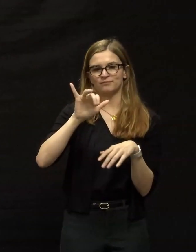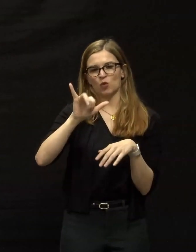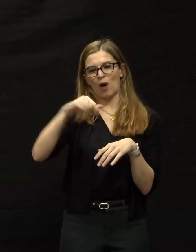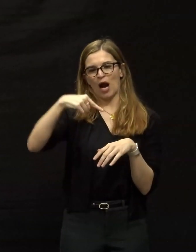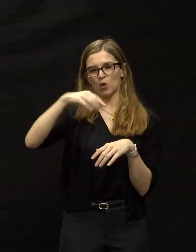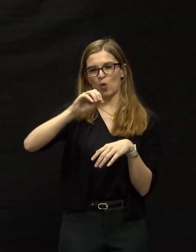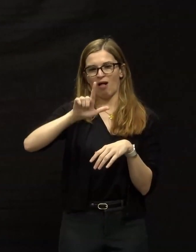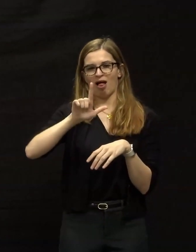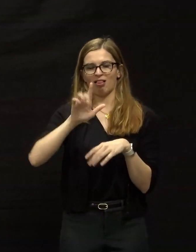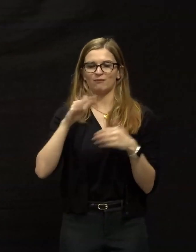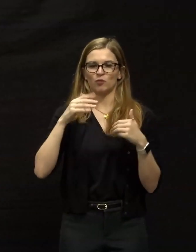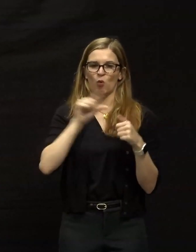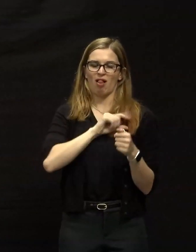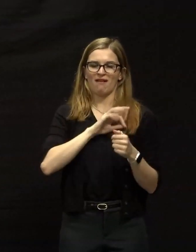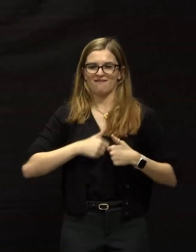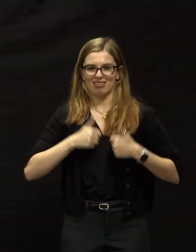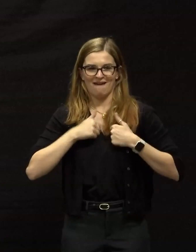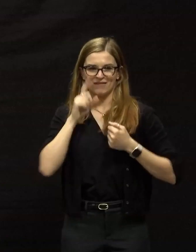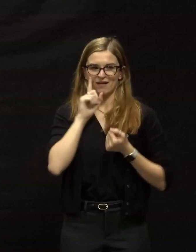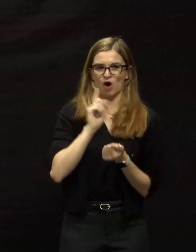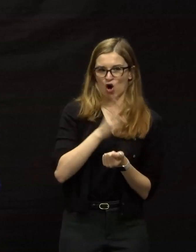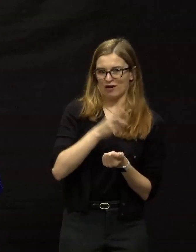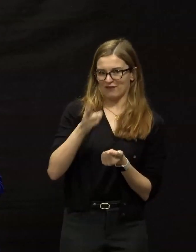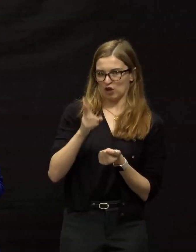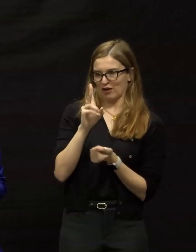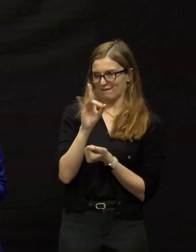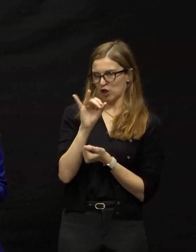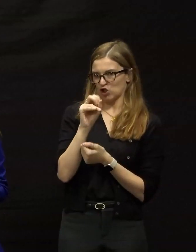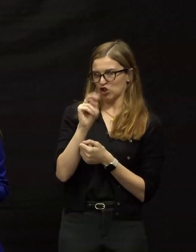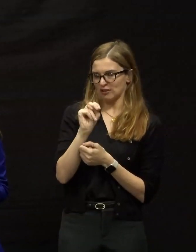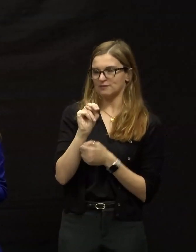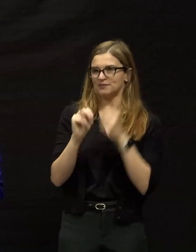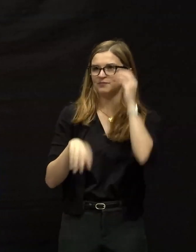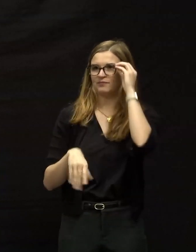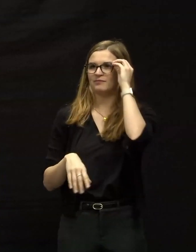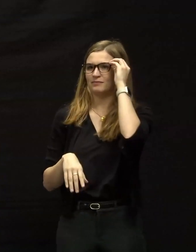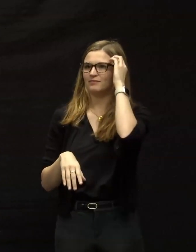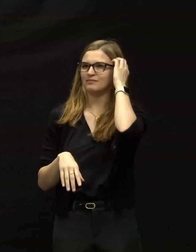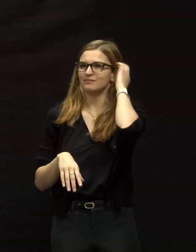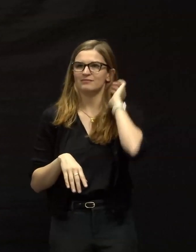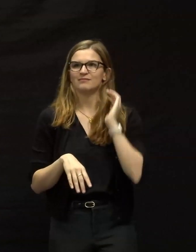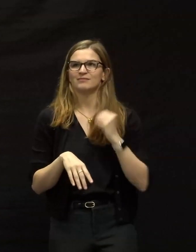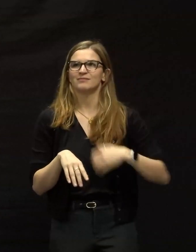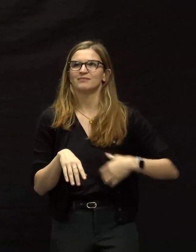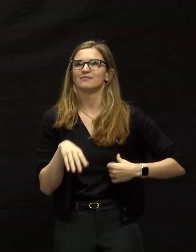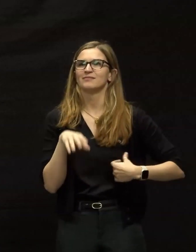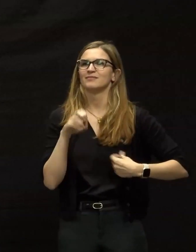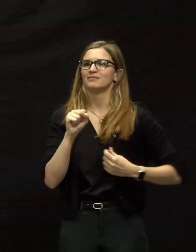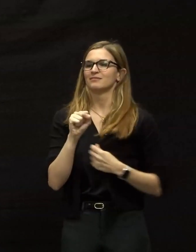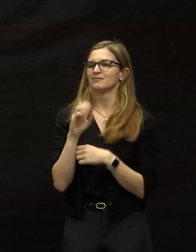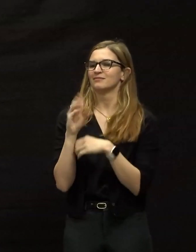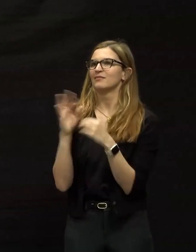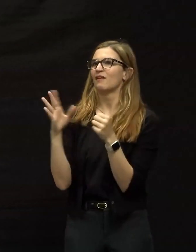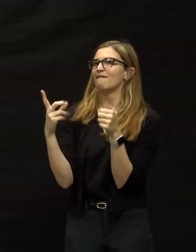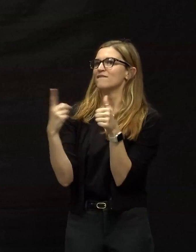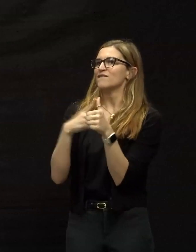from the measurement of the YQoL, the for deaf, hard of hearing, that assessment that we showed you before,